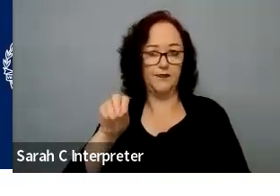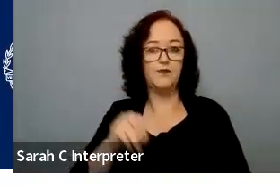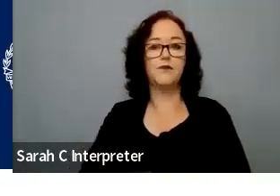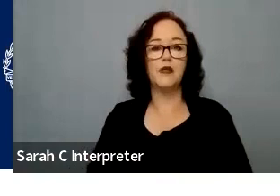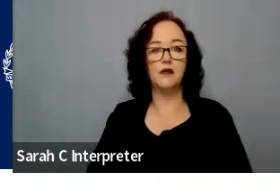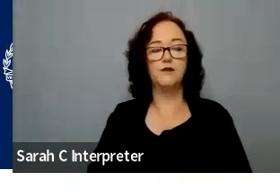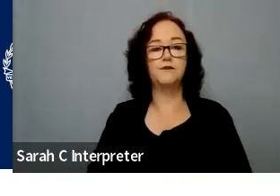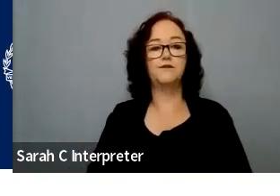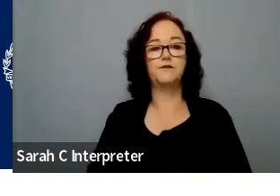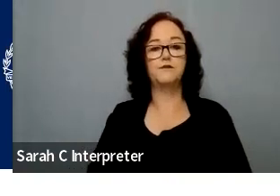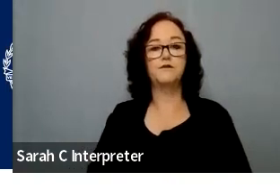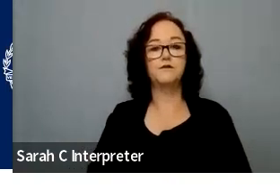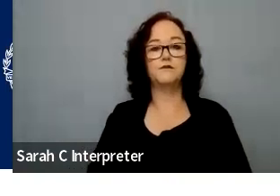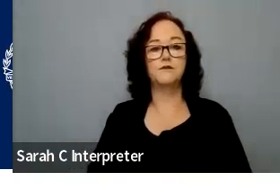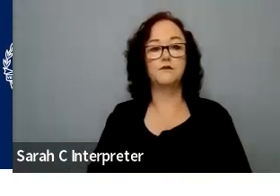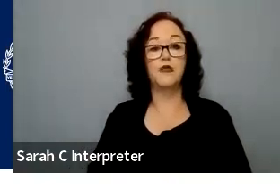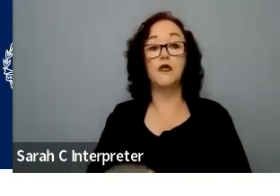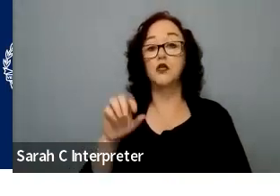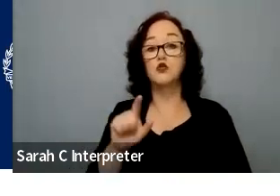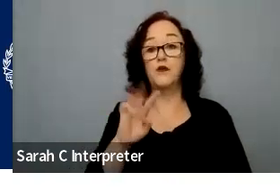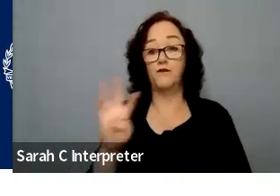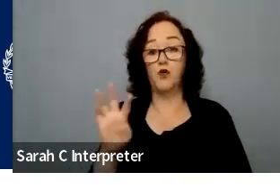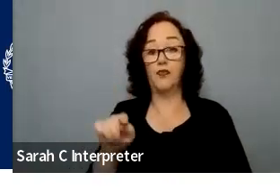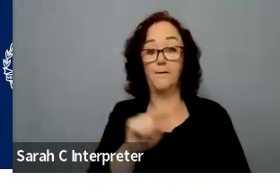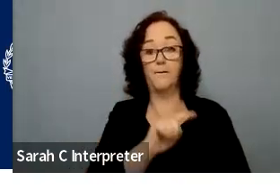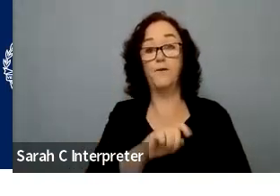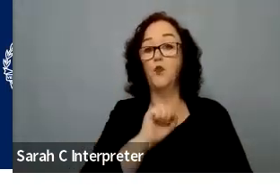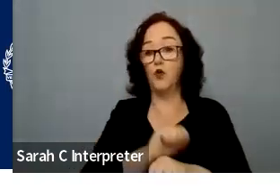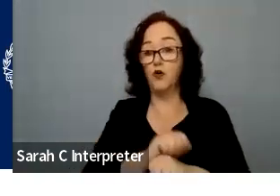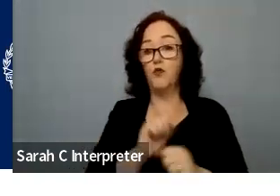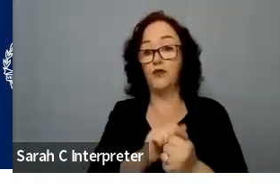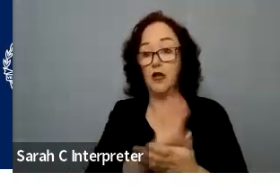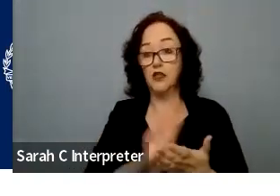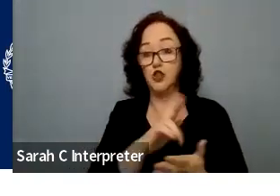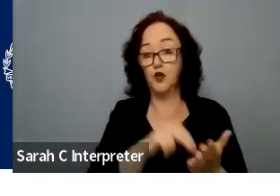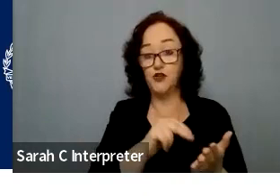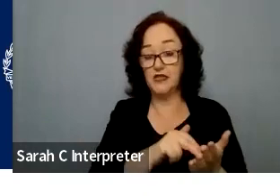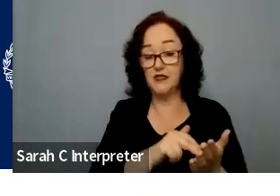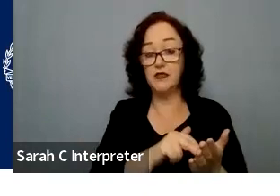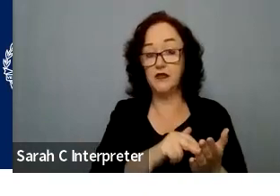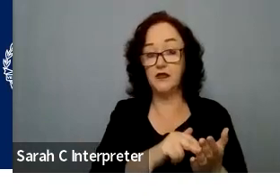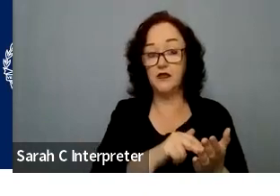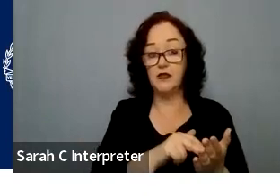24 of them for were from the College of Nursing and the others were going to divided among the OT,